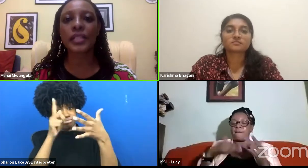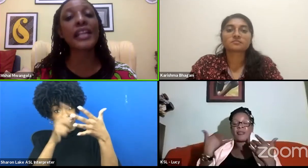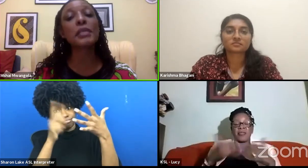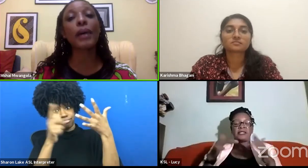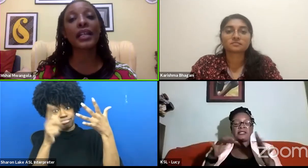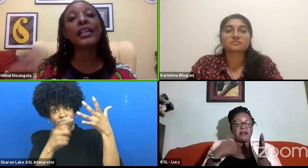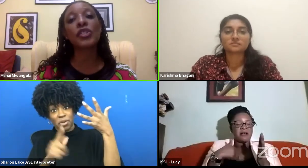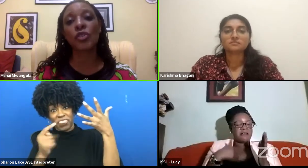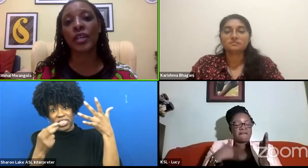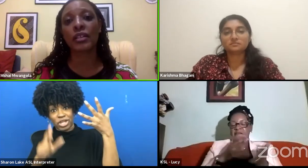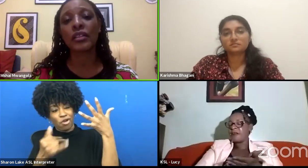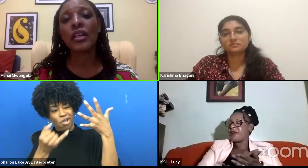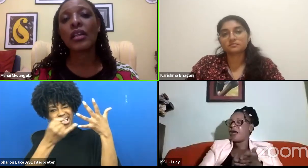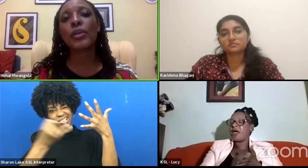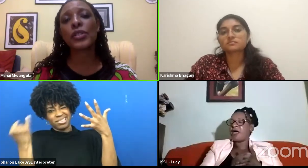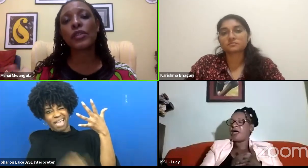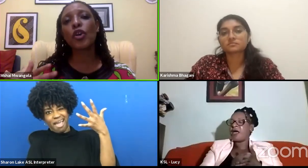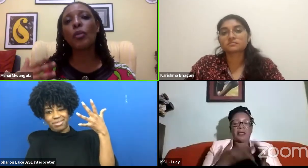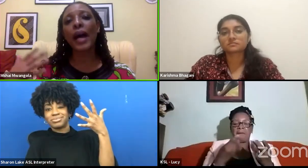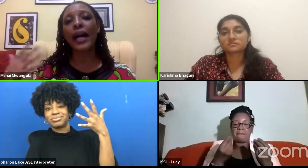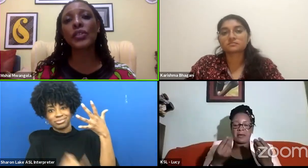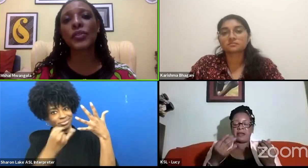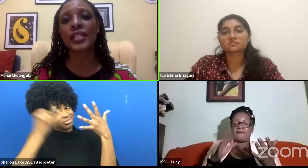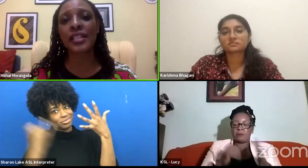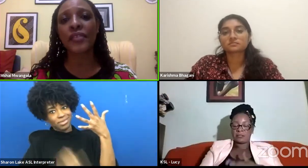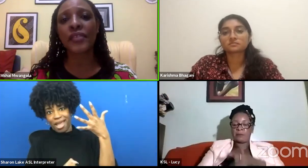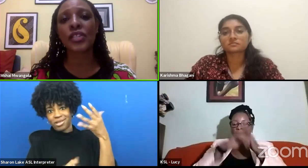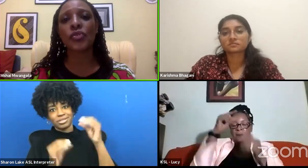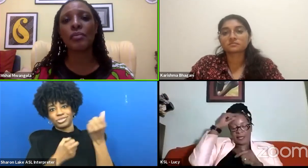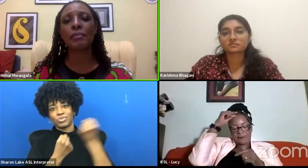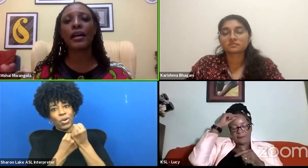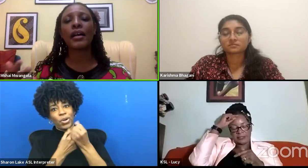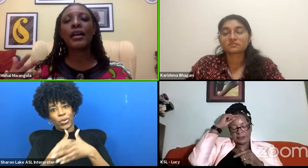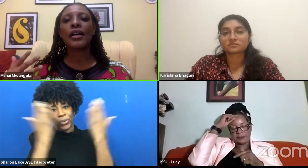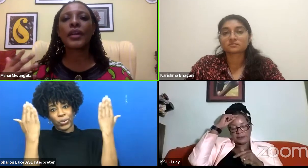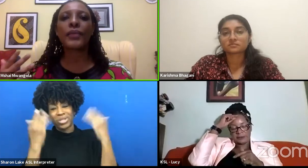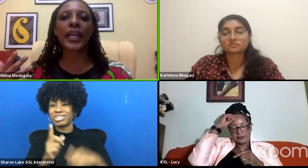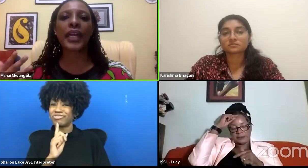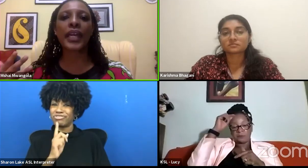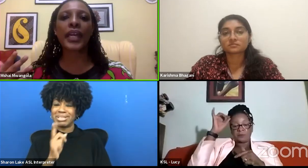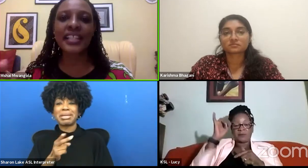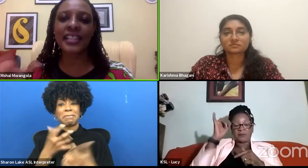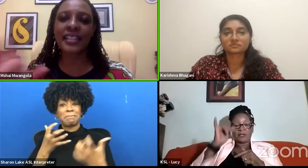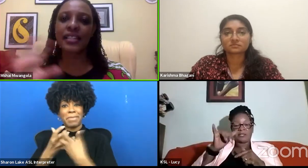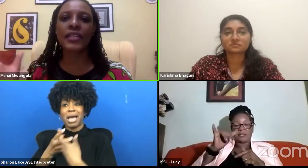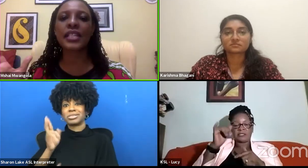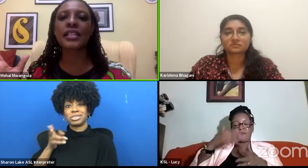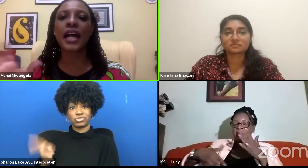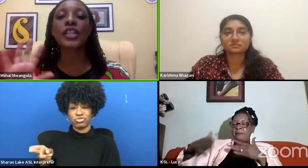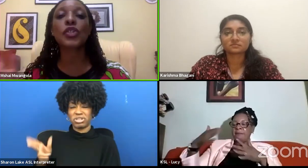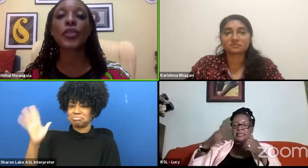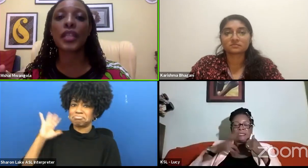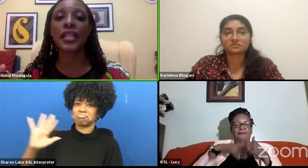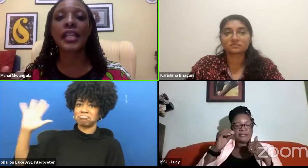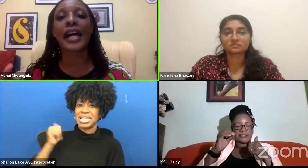And that is partly historical because if you go back into the '70s, you remember the Kenyan state in the '70s understood theater